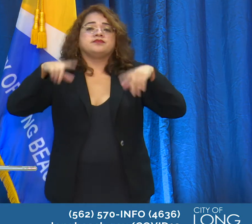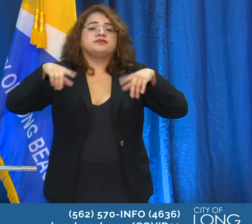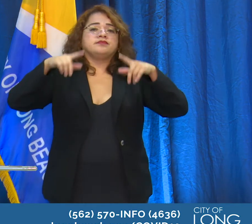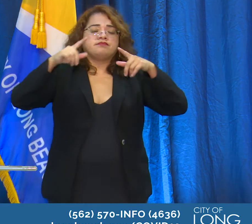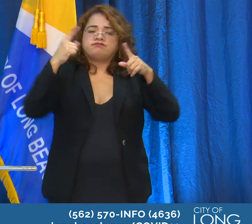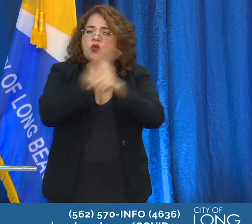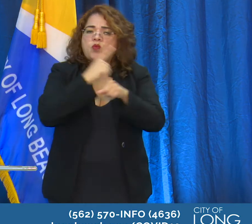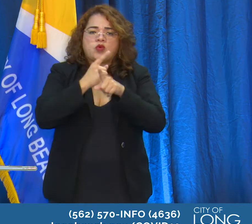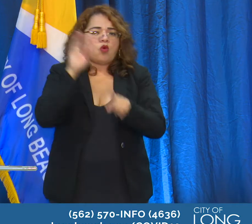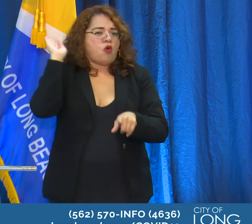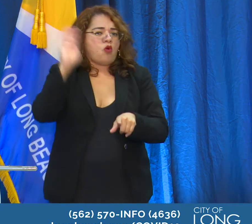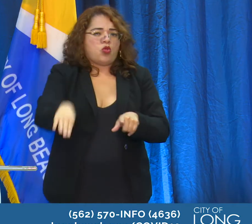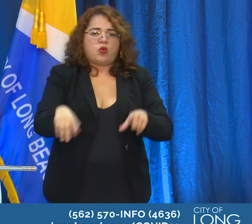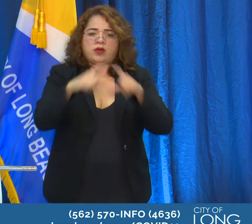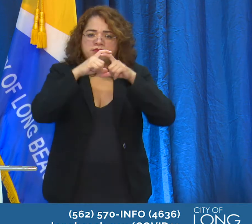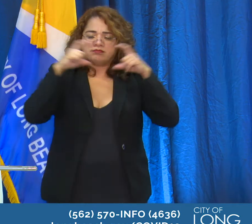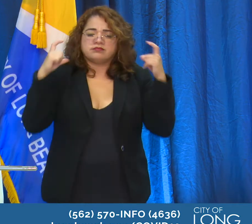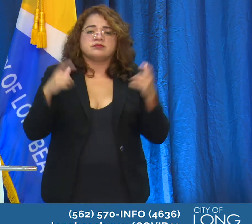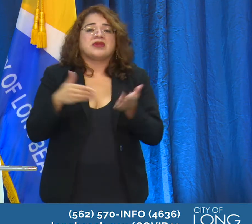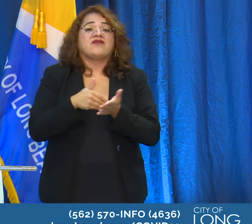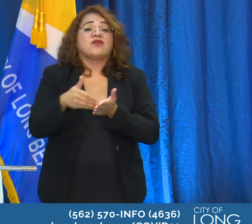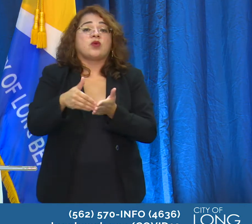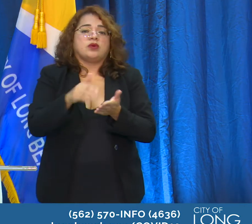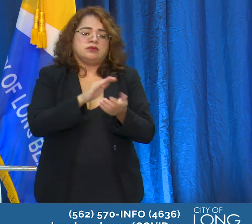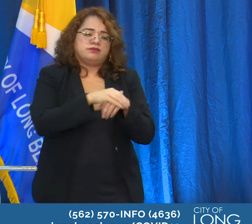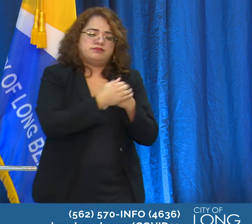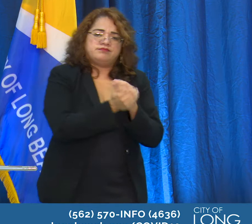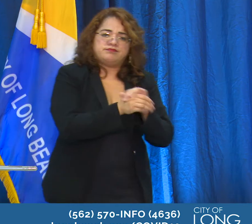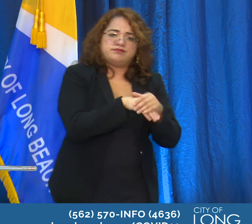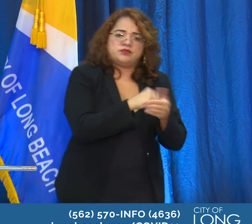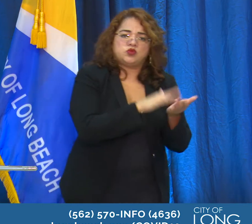and allowing for frequent opportunities to wash or sanitize hands.